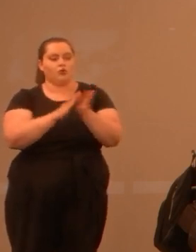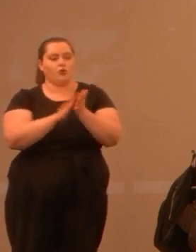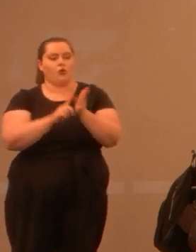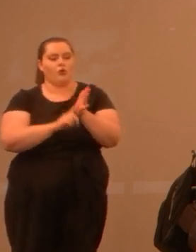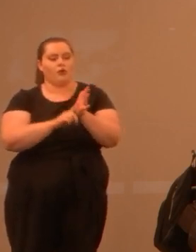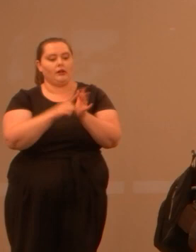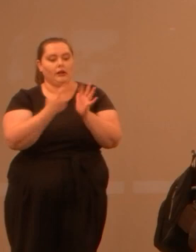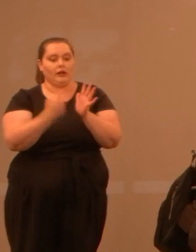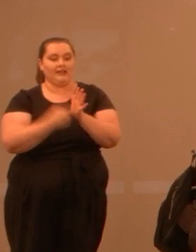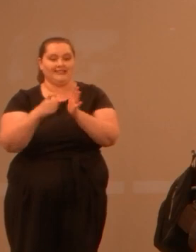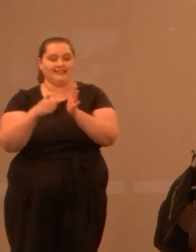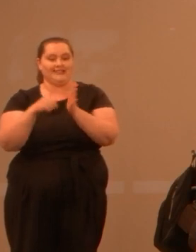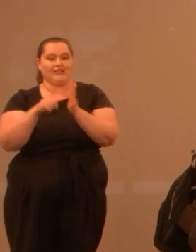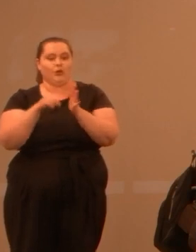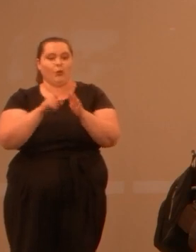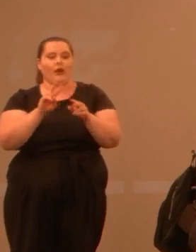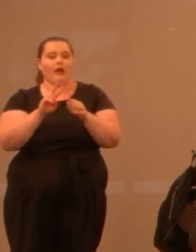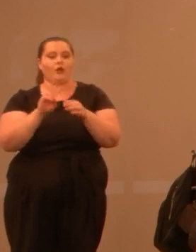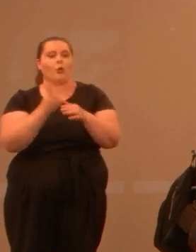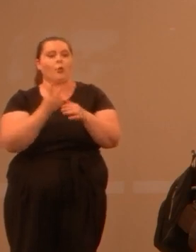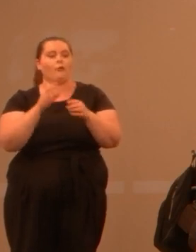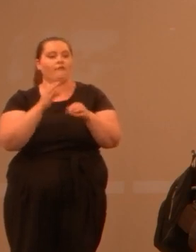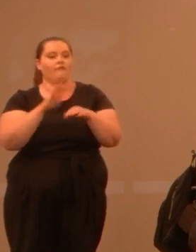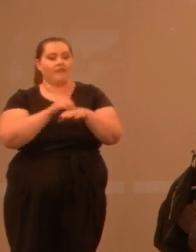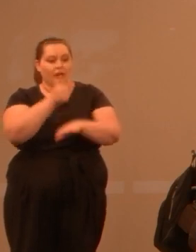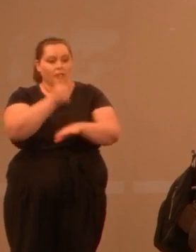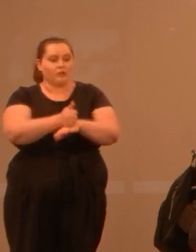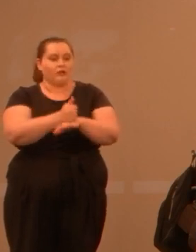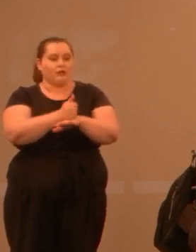Centre for Accessibility and Chair of the Disability Services Commission.